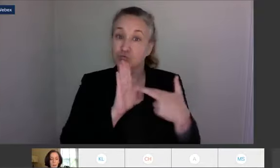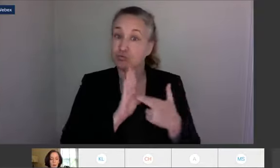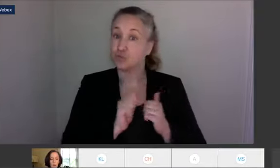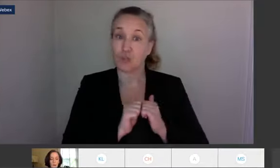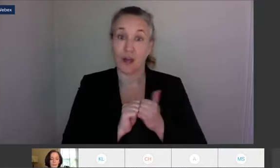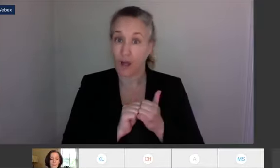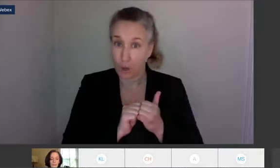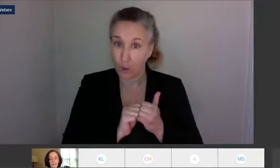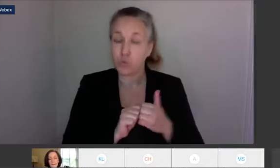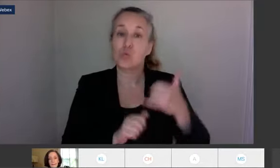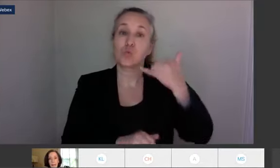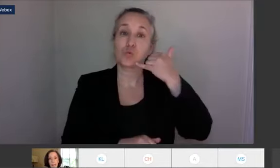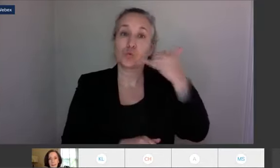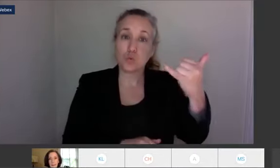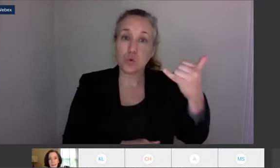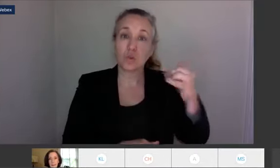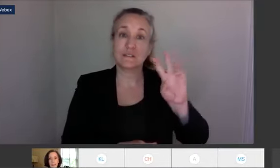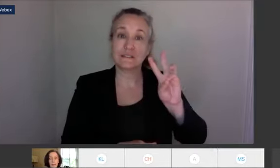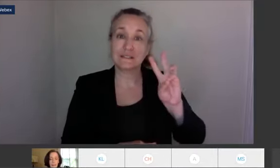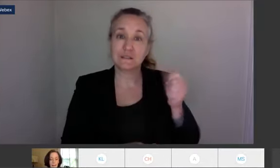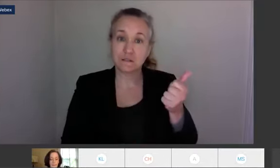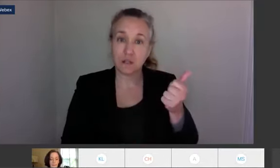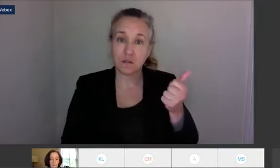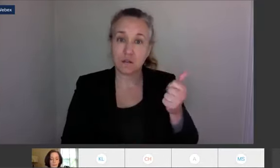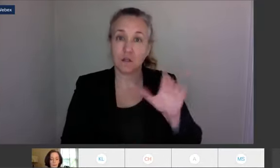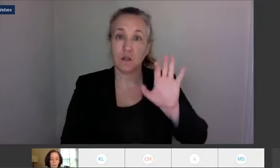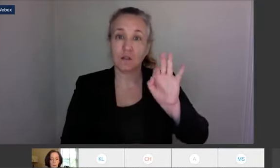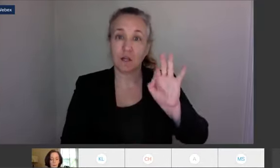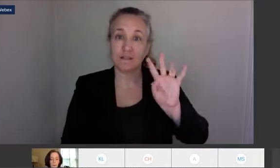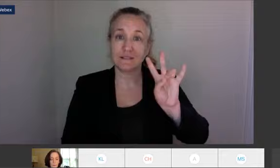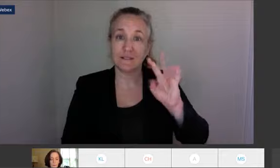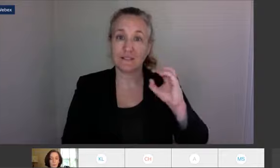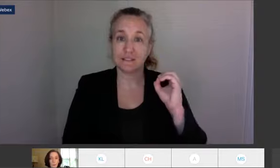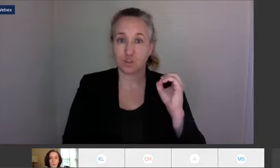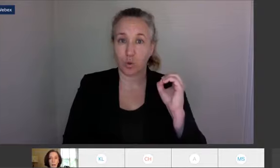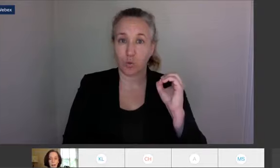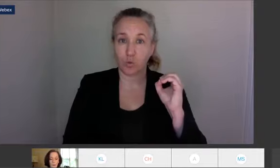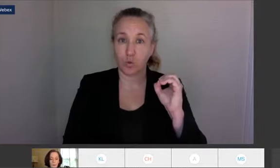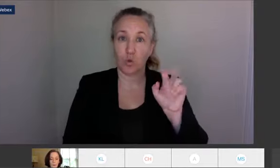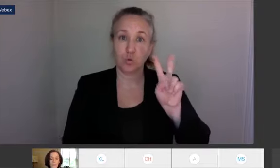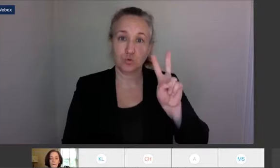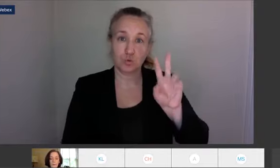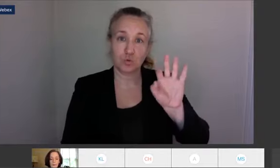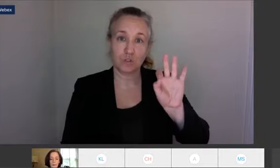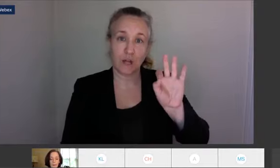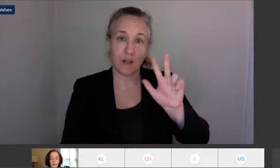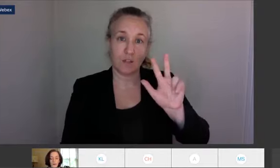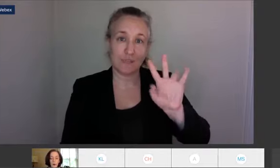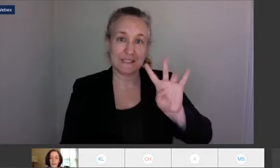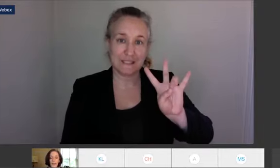by calling 610-970-2937 starting